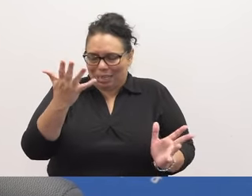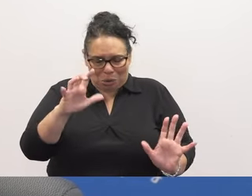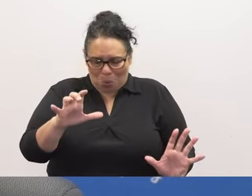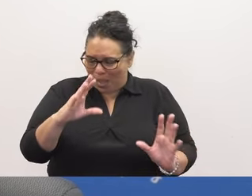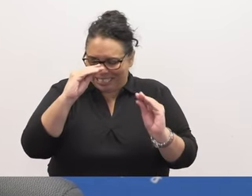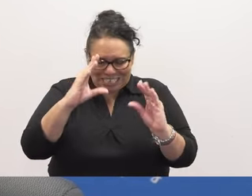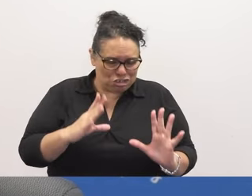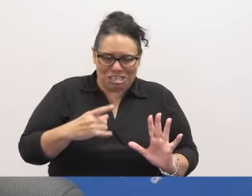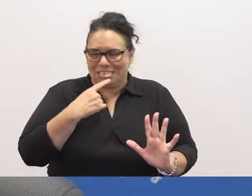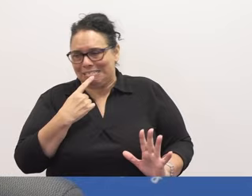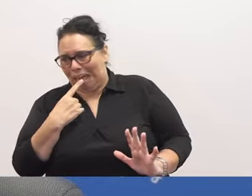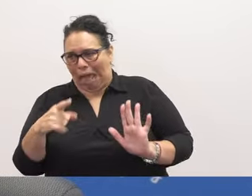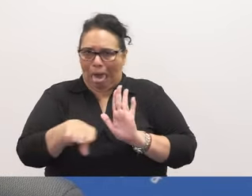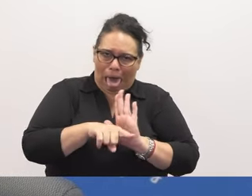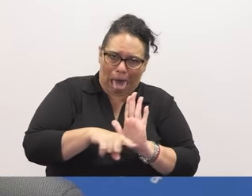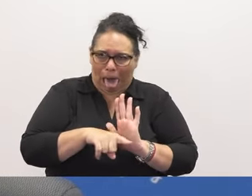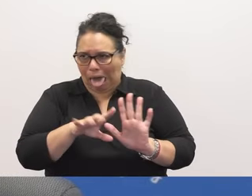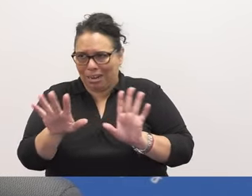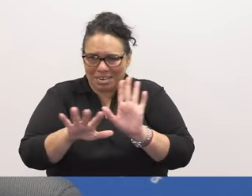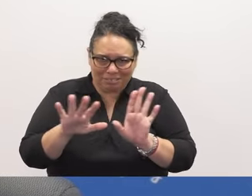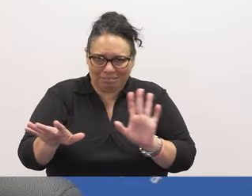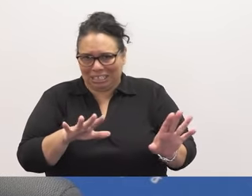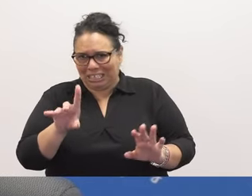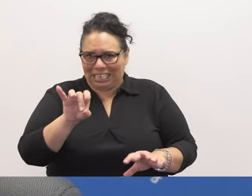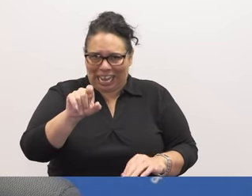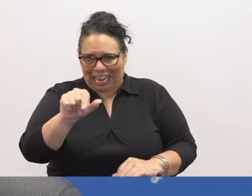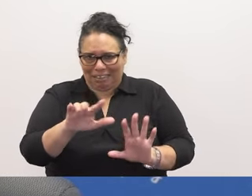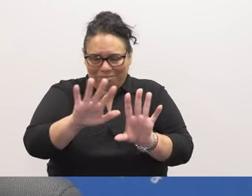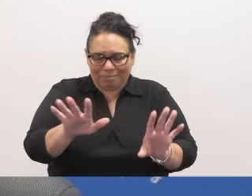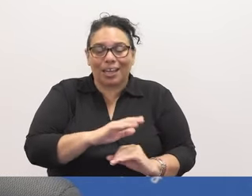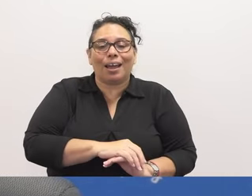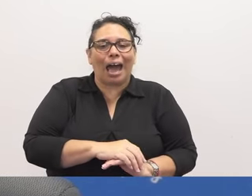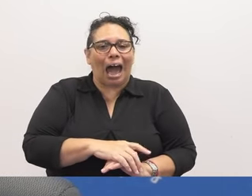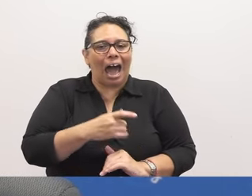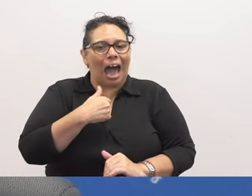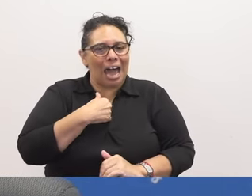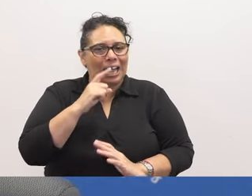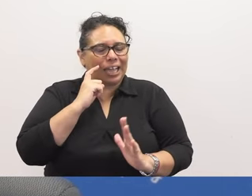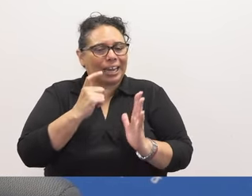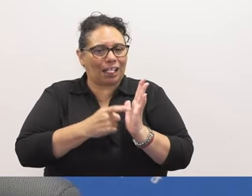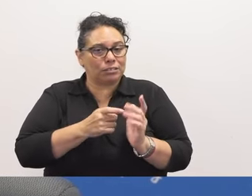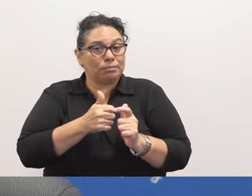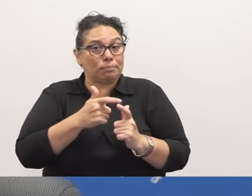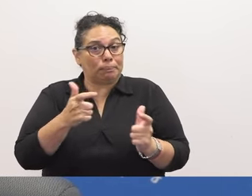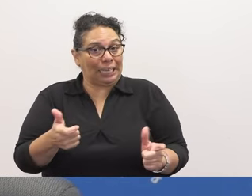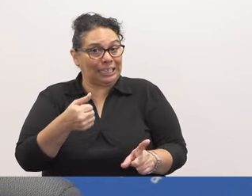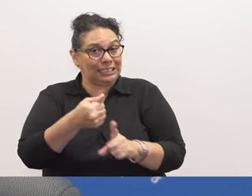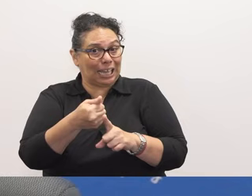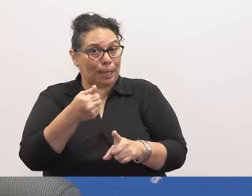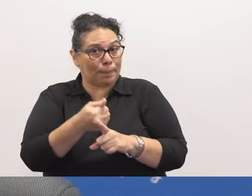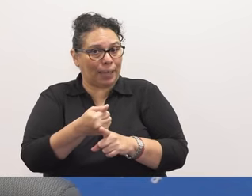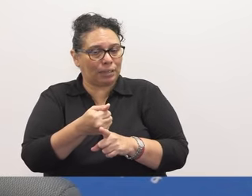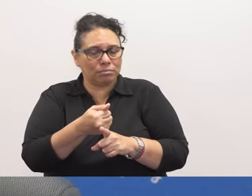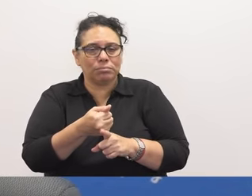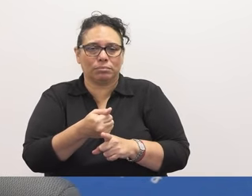and say, "Oh, Juan talks about data." I'm acknowledging the biggest impact here is from teachers in the classroom.